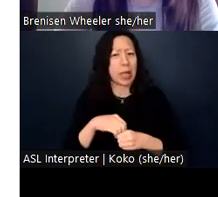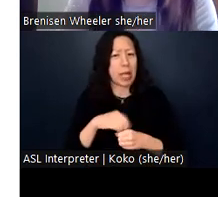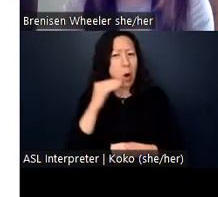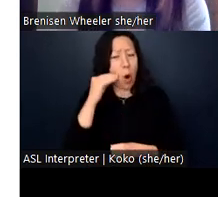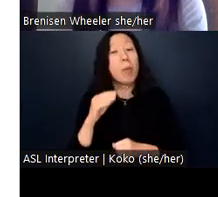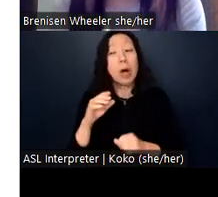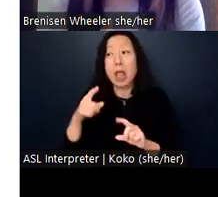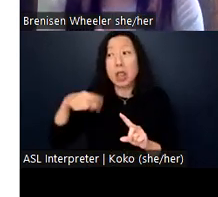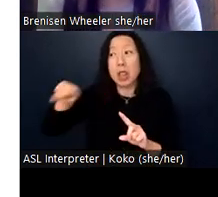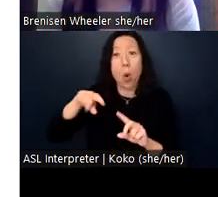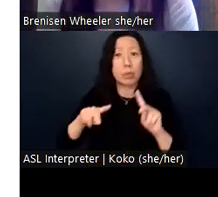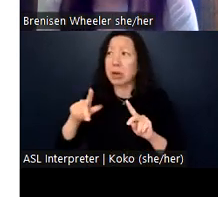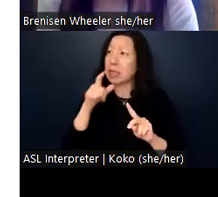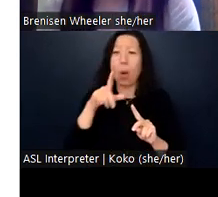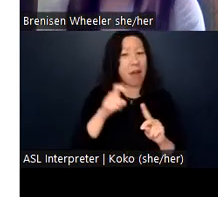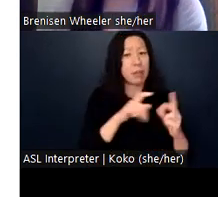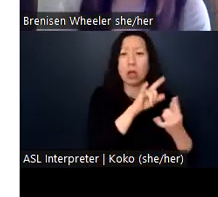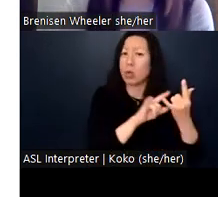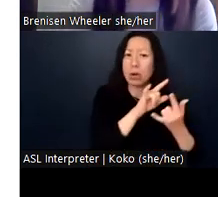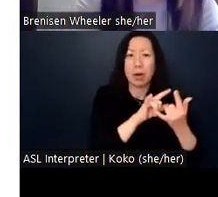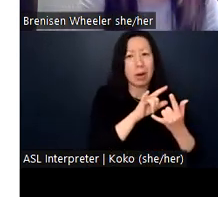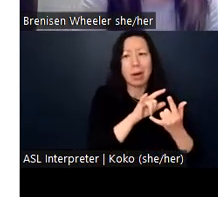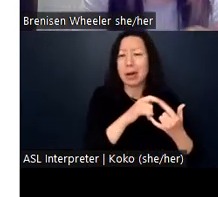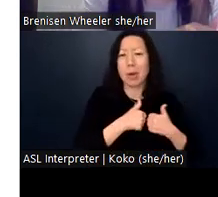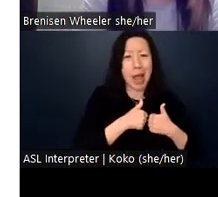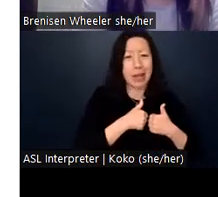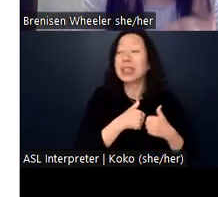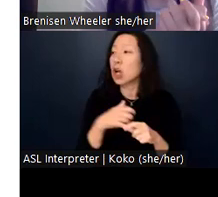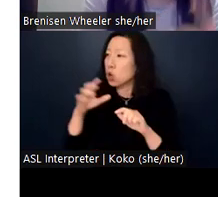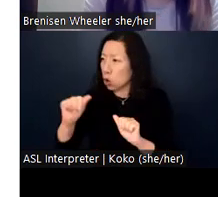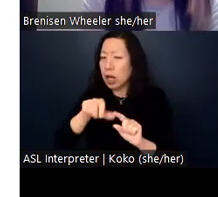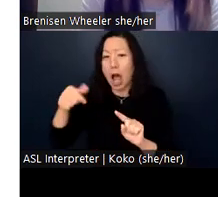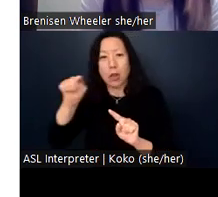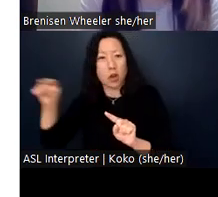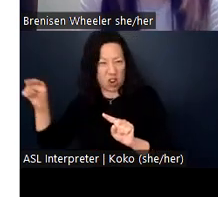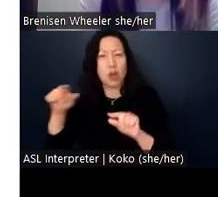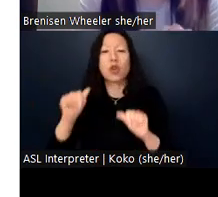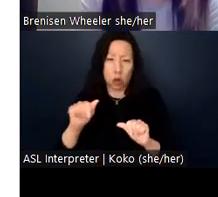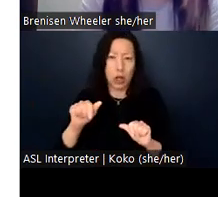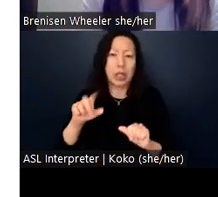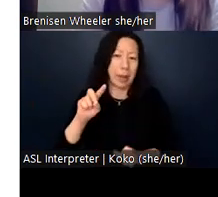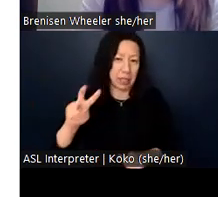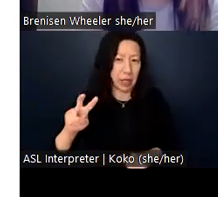12:17:30 So these people often know the target of their abuse in a very intimate and a personal